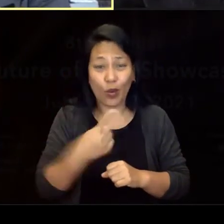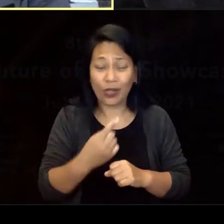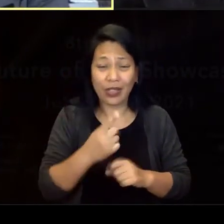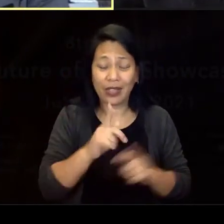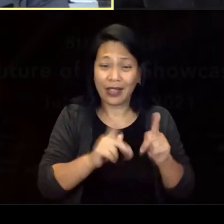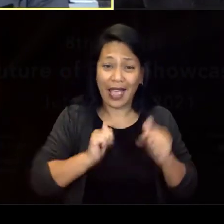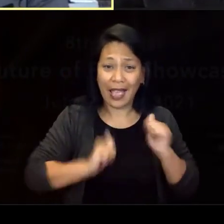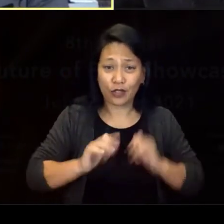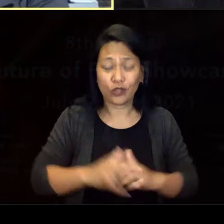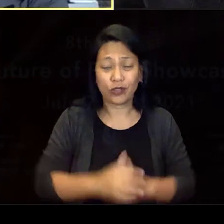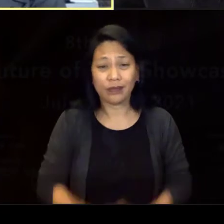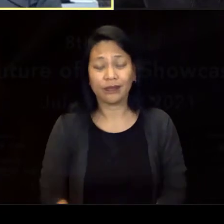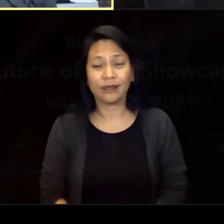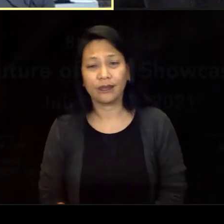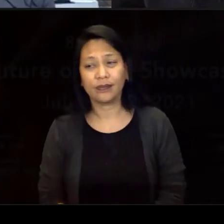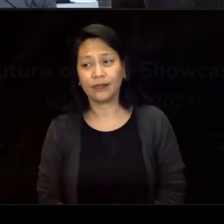It's the people behind the cameras. Yeah.